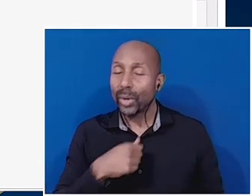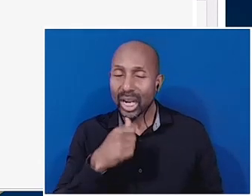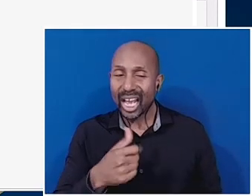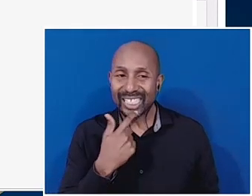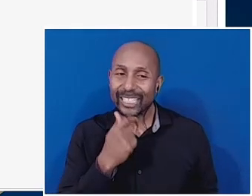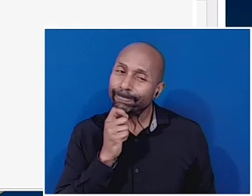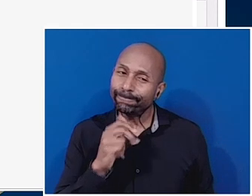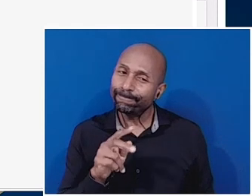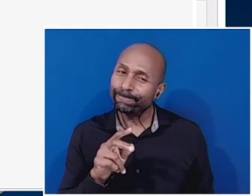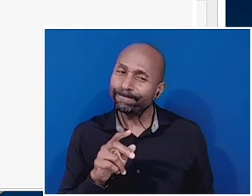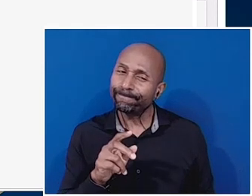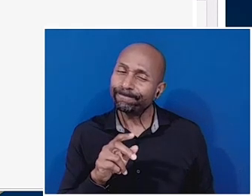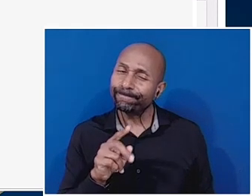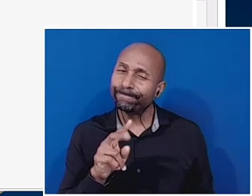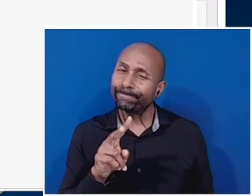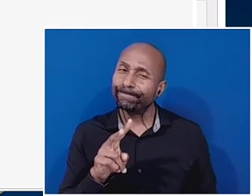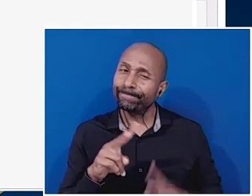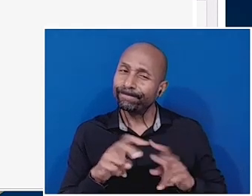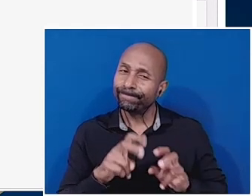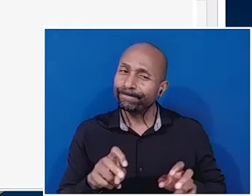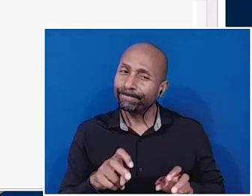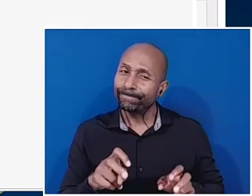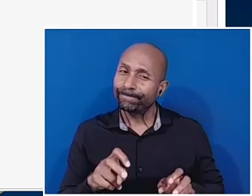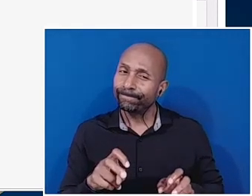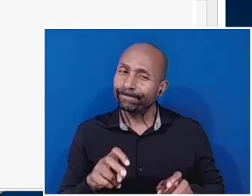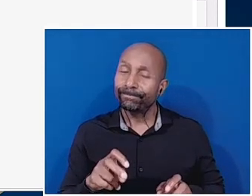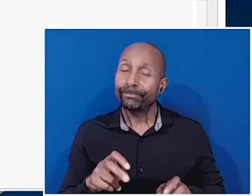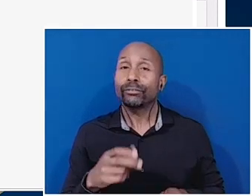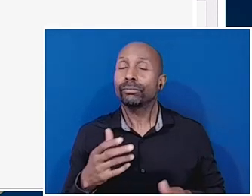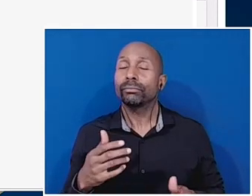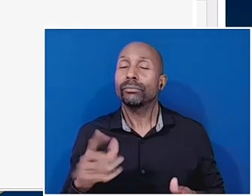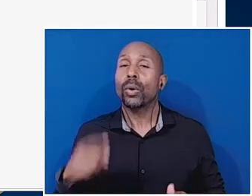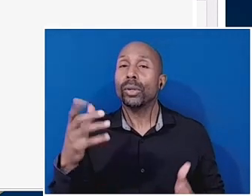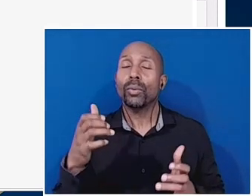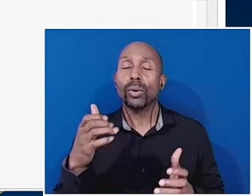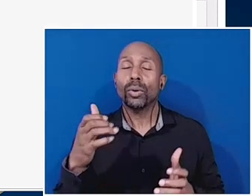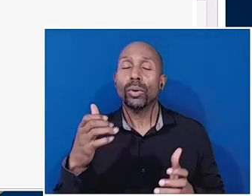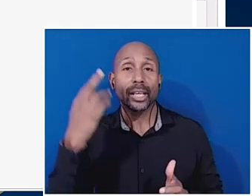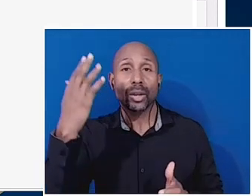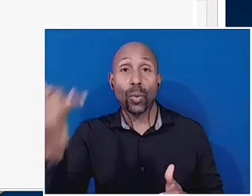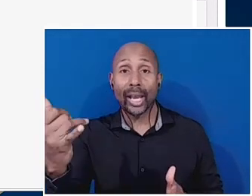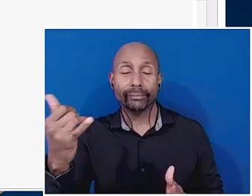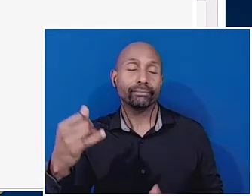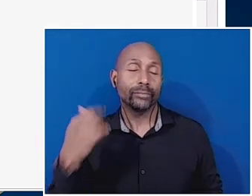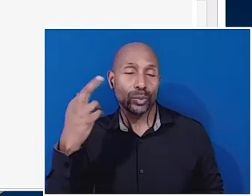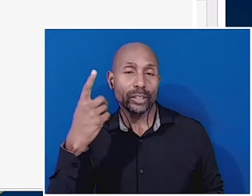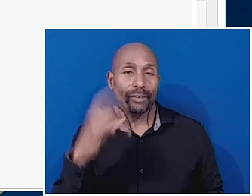your rationale. The other thing I would say, Laura, that agencies normally nowadays submit